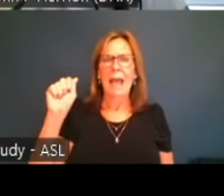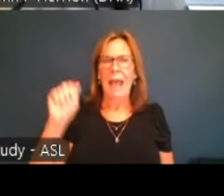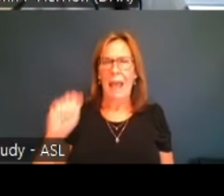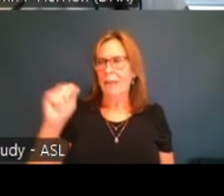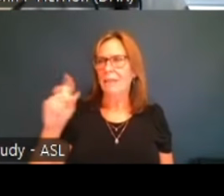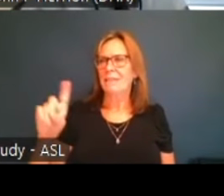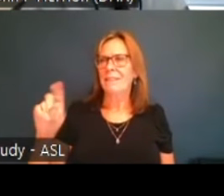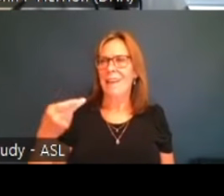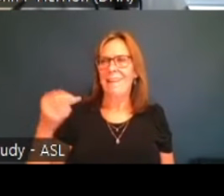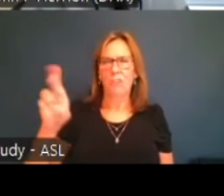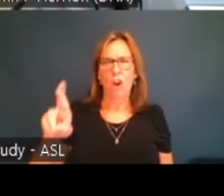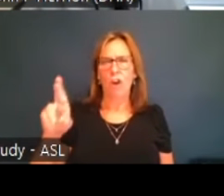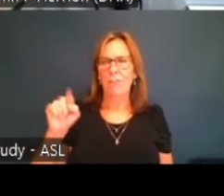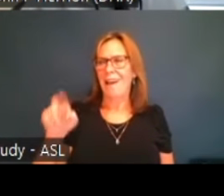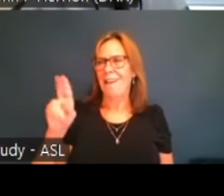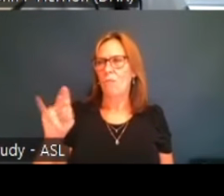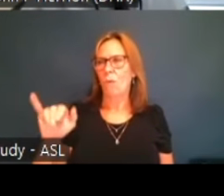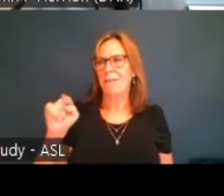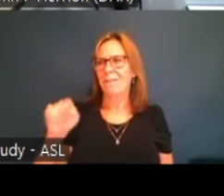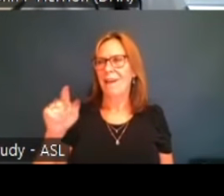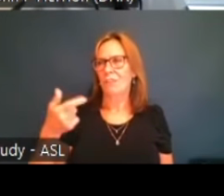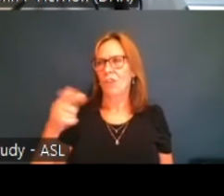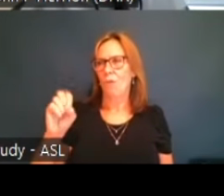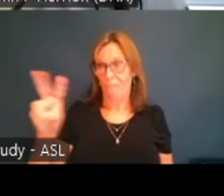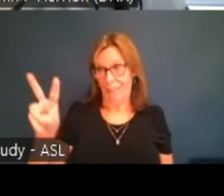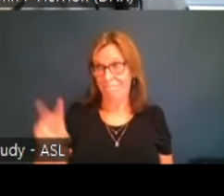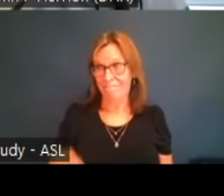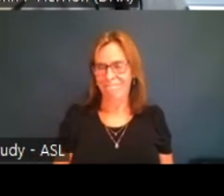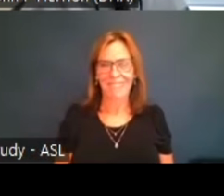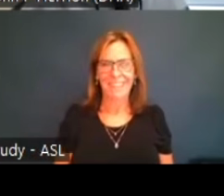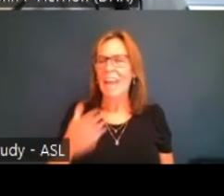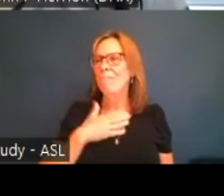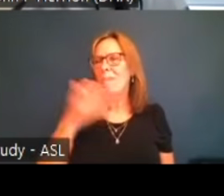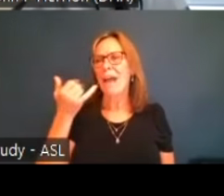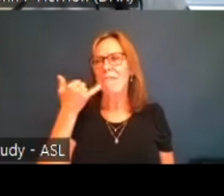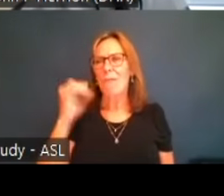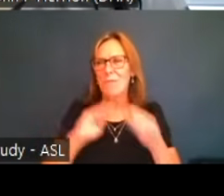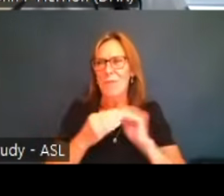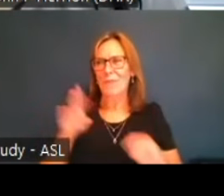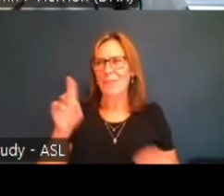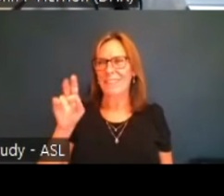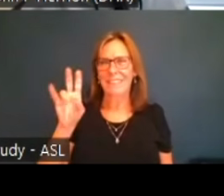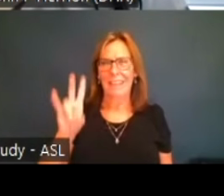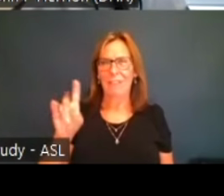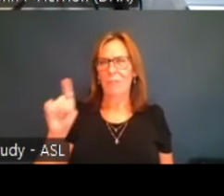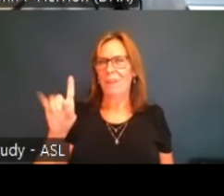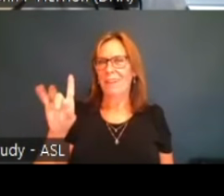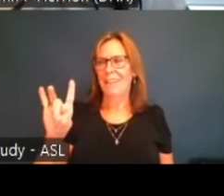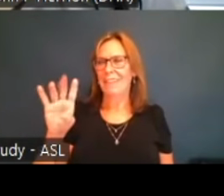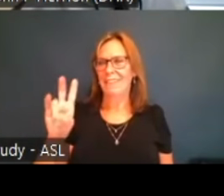And my number is 718-741-8332, And this is the slide that I did, And this is the slide